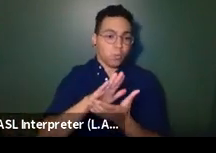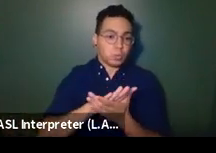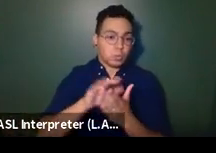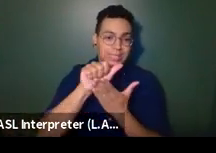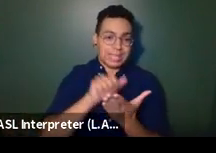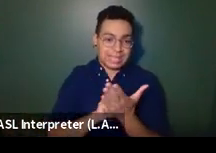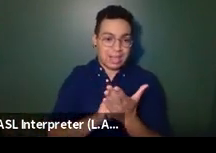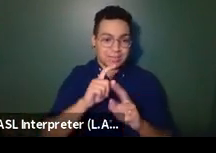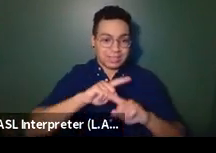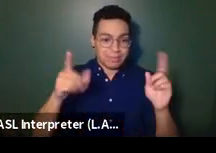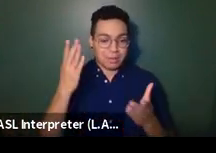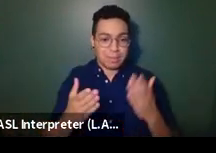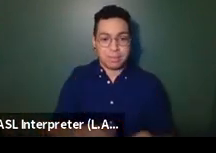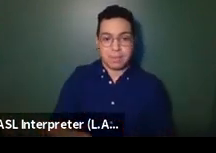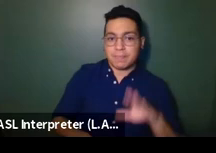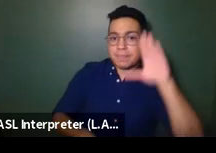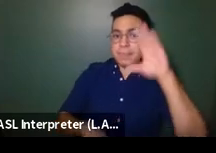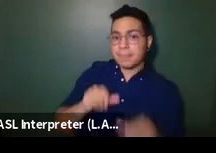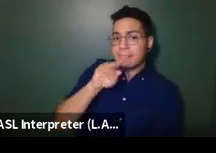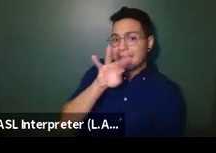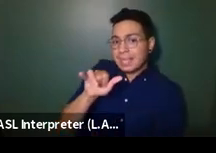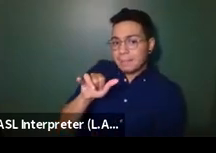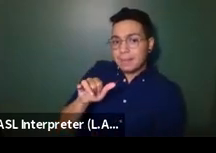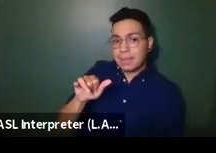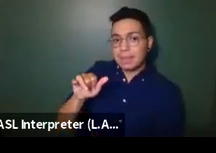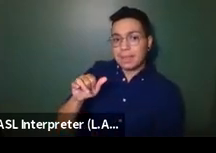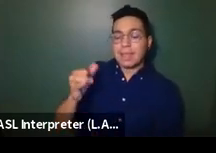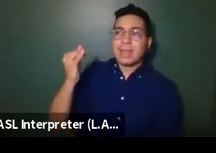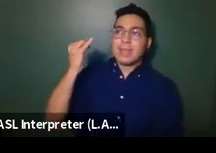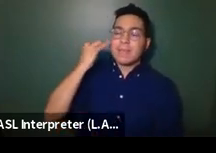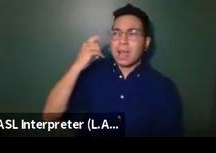ESD 112 --Kristina Wambold: I can think of sections as class periods.